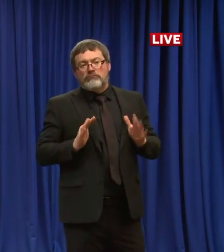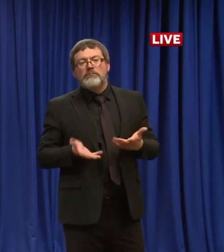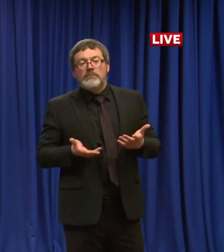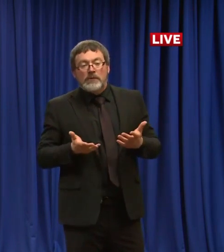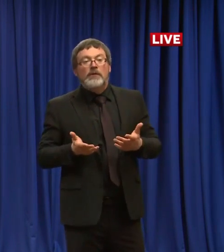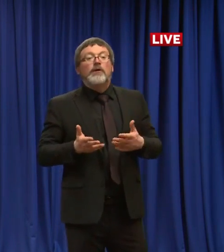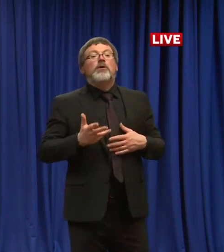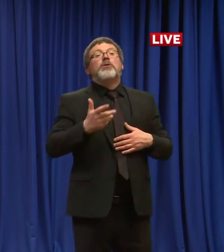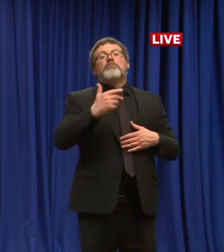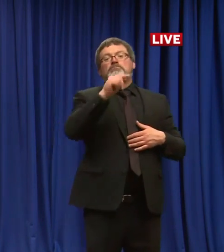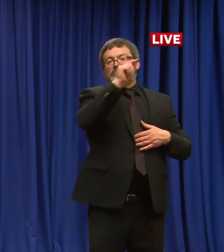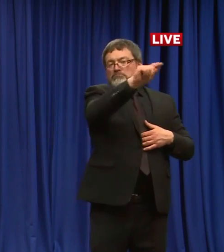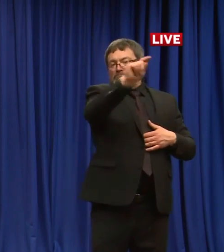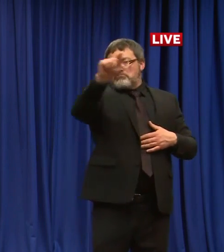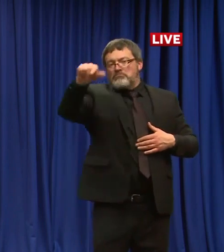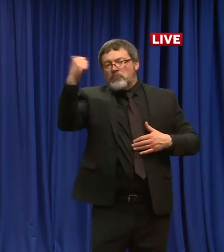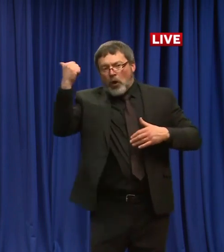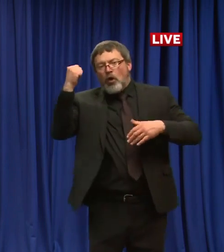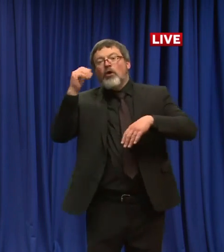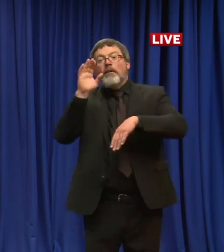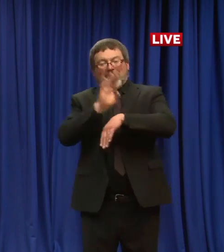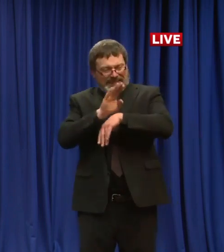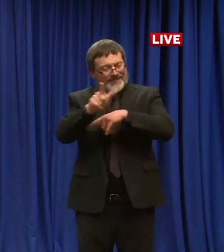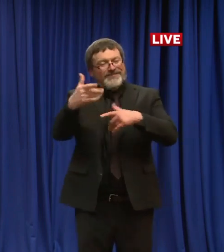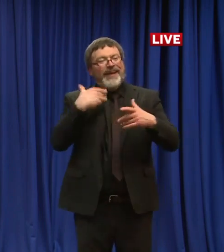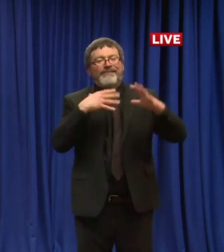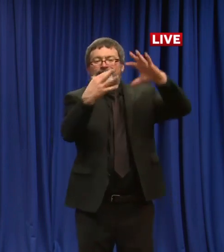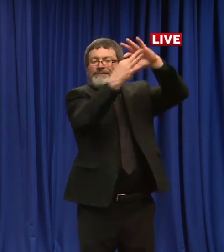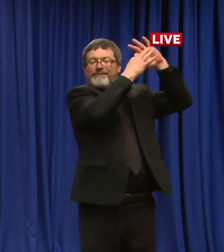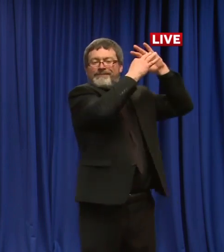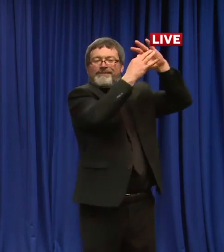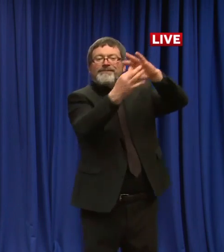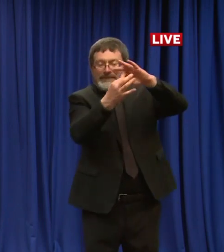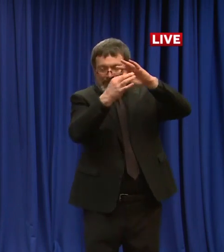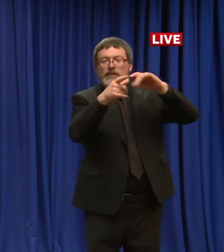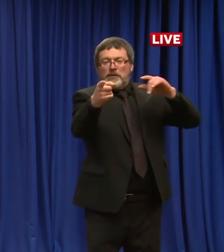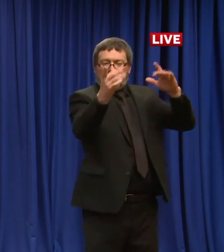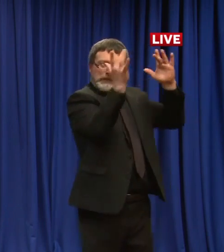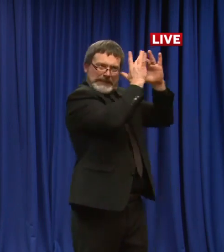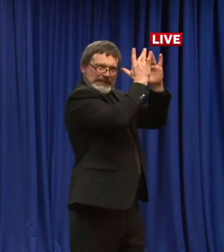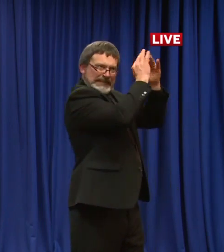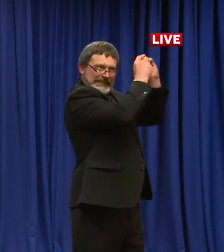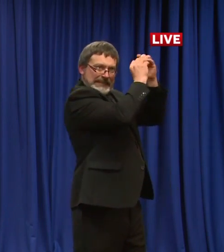THEY HAVE BEEN A GREAT SOURCE FOR US. THERE ARE OTHER COMMERCIAL PARTNERS AS WELL.